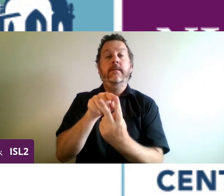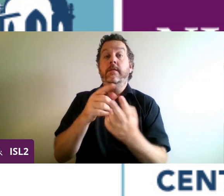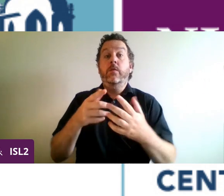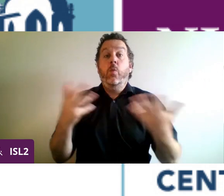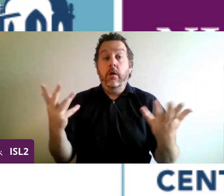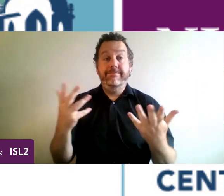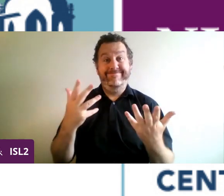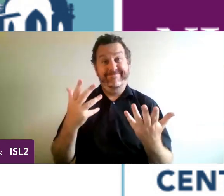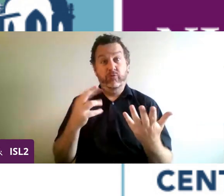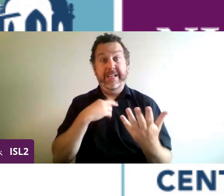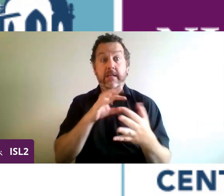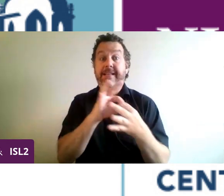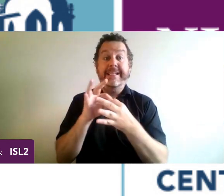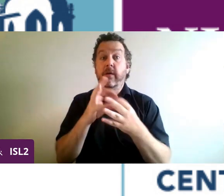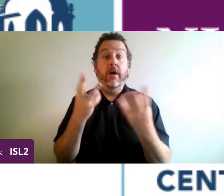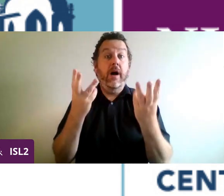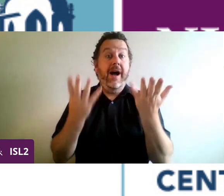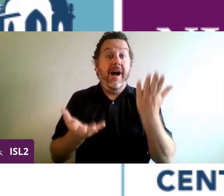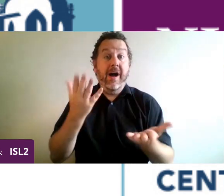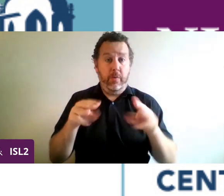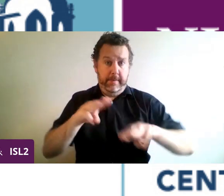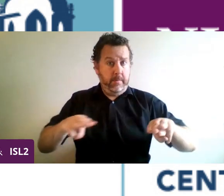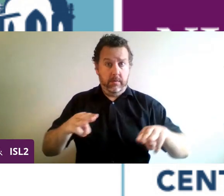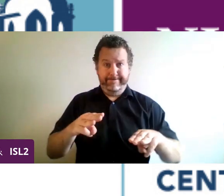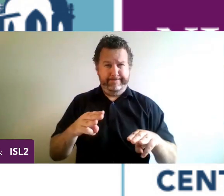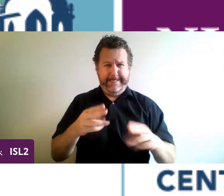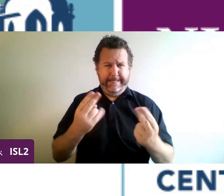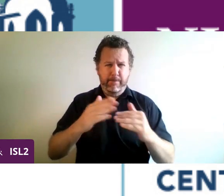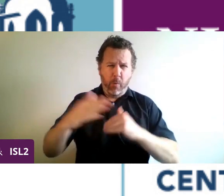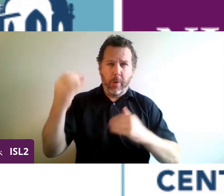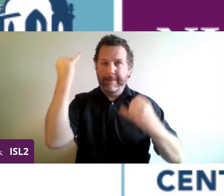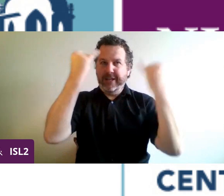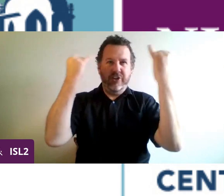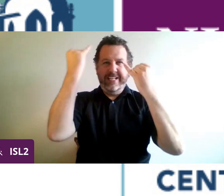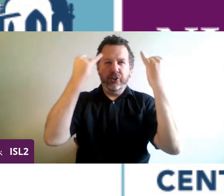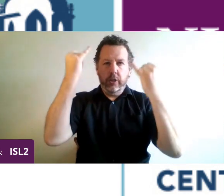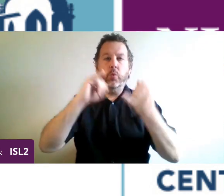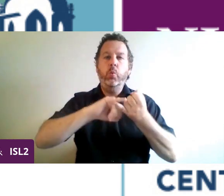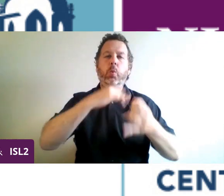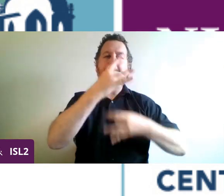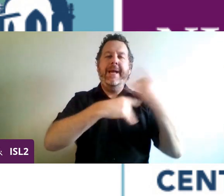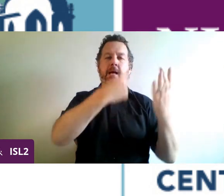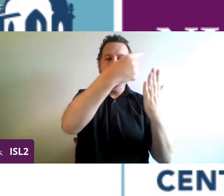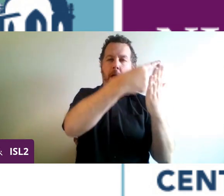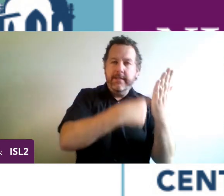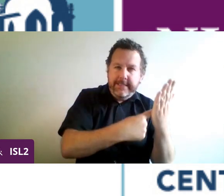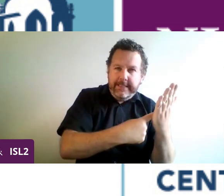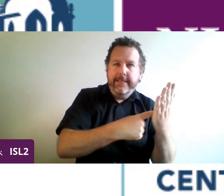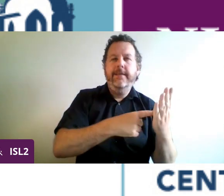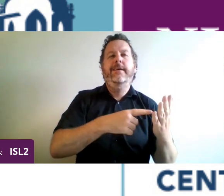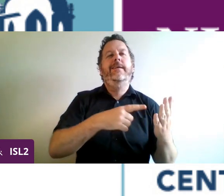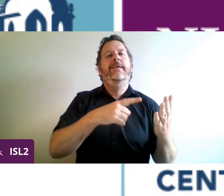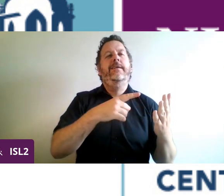The lack of imagination on the part of policymakers, the lack of imagination on the part of the